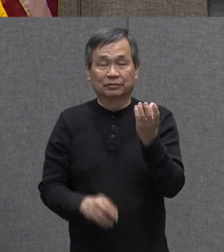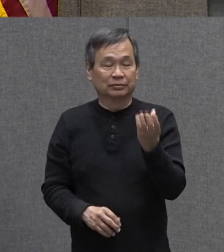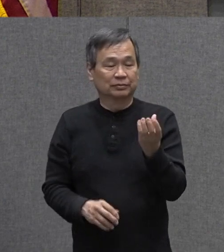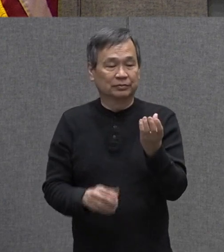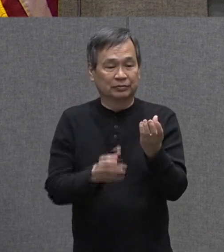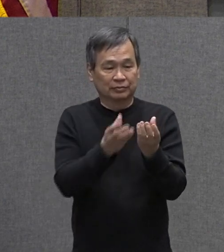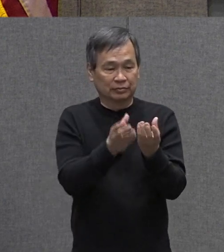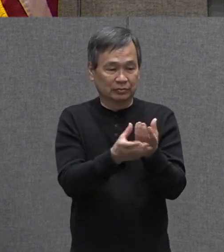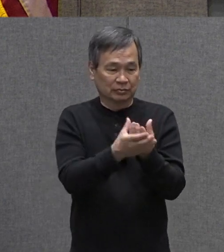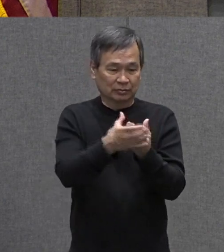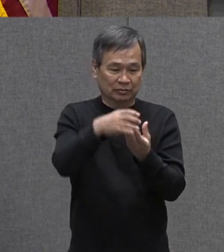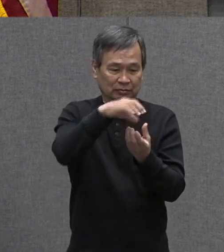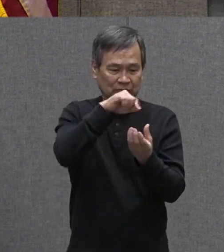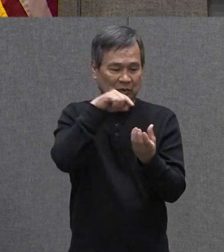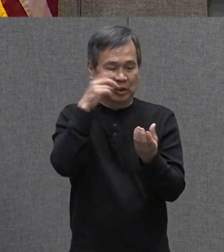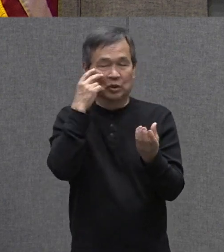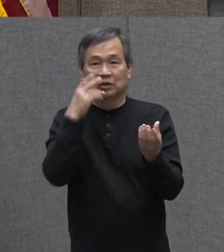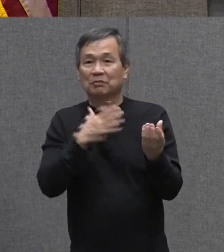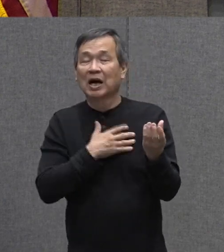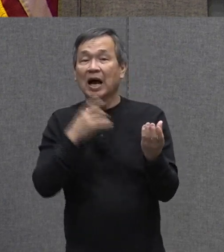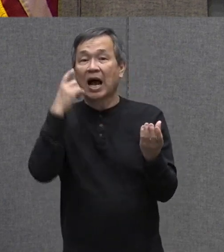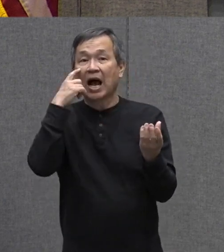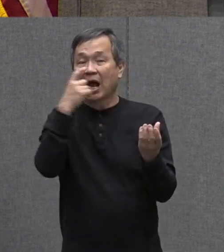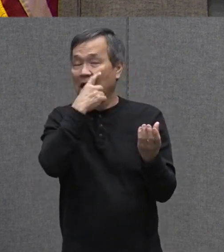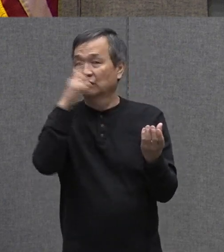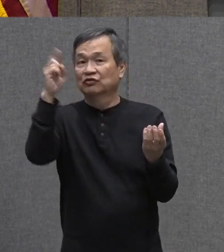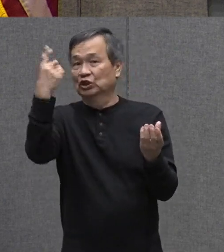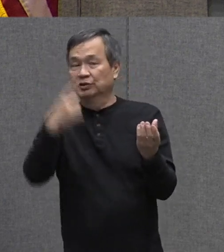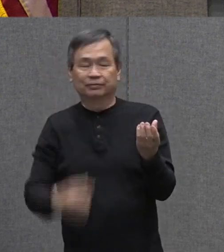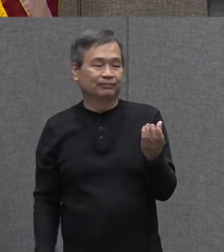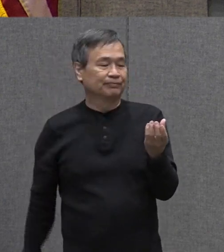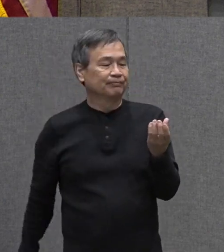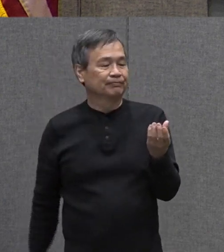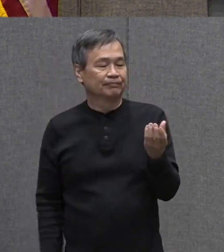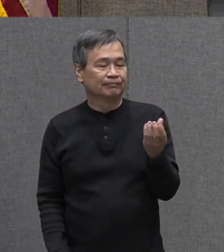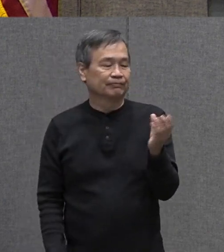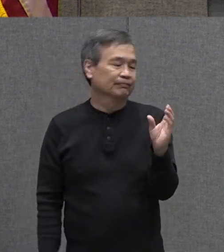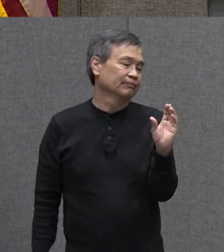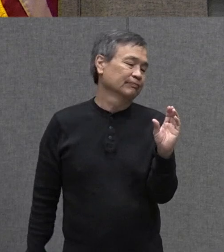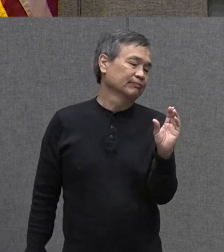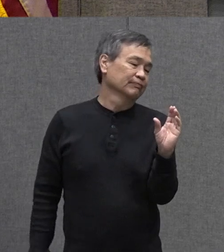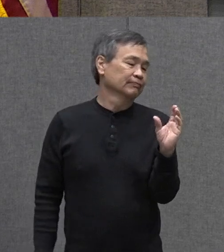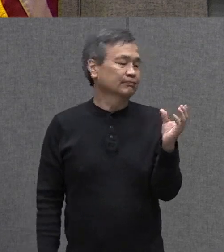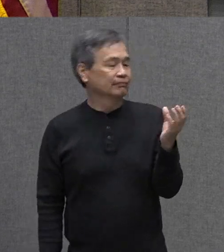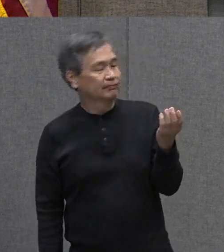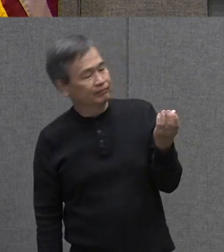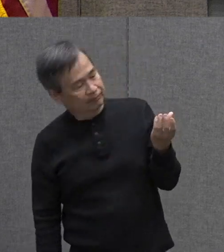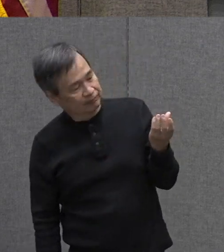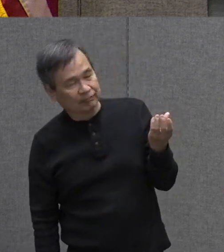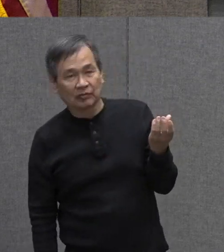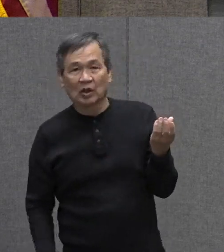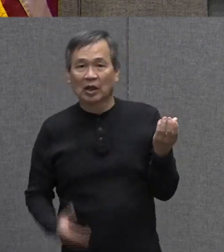Just by looking using my sense of sight, what words can I use to describe this pear?